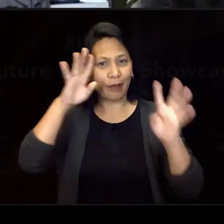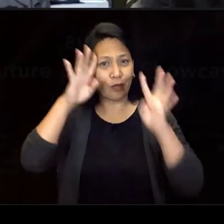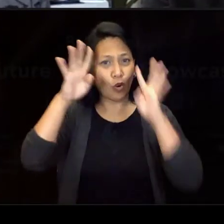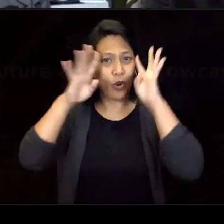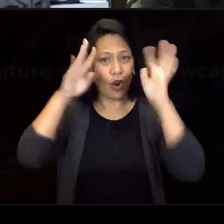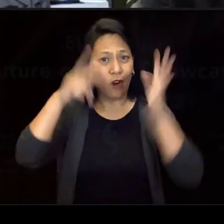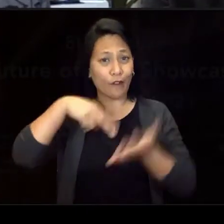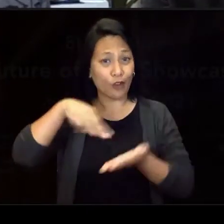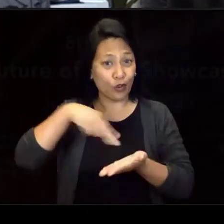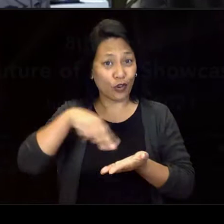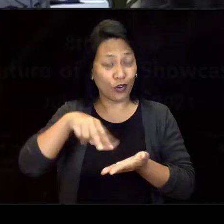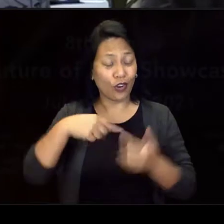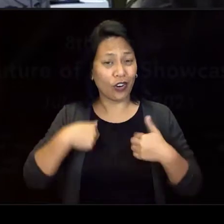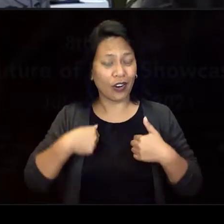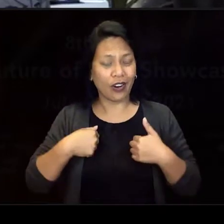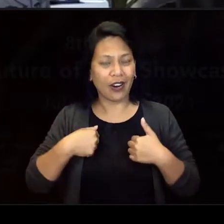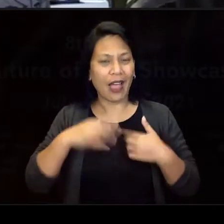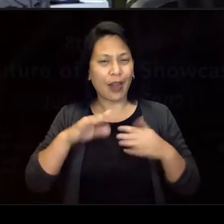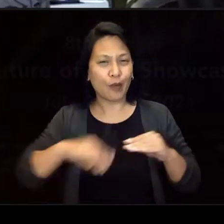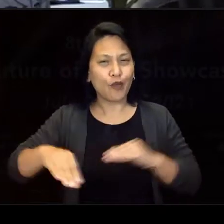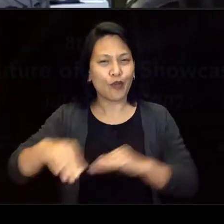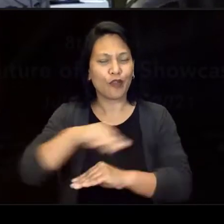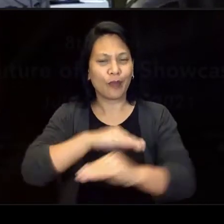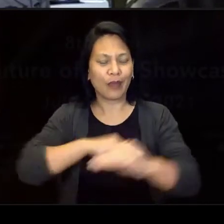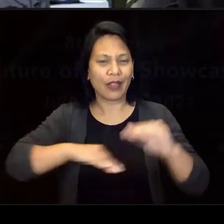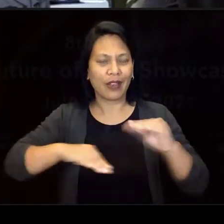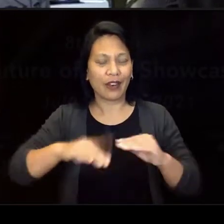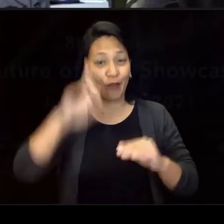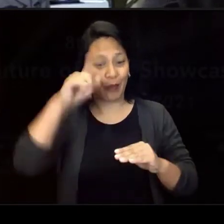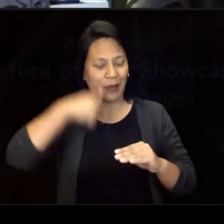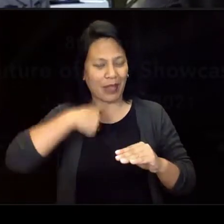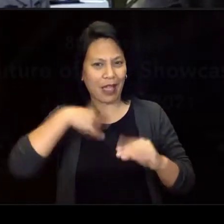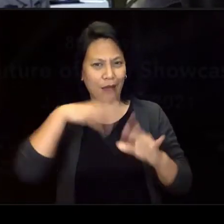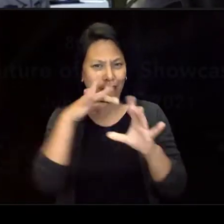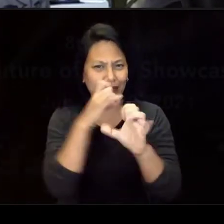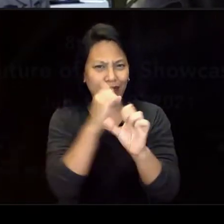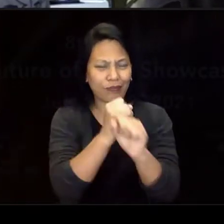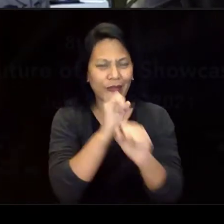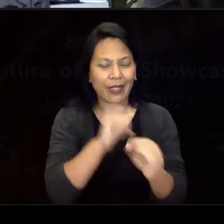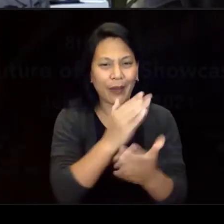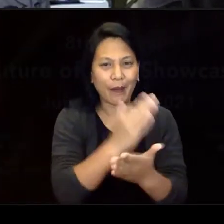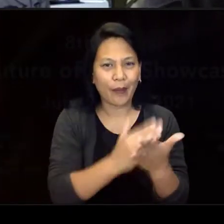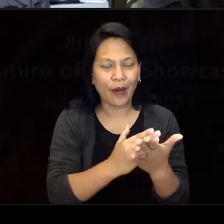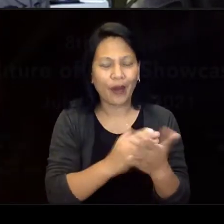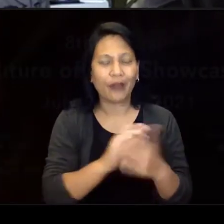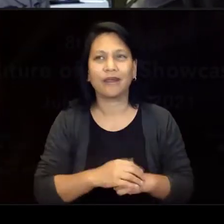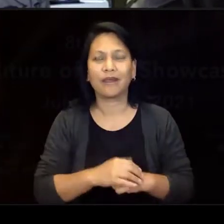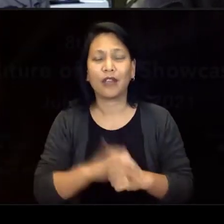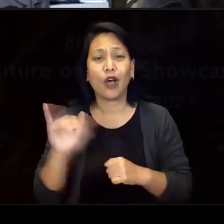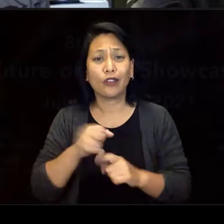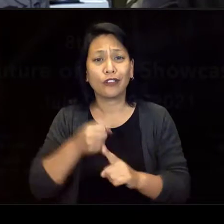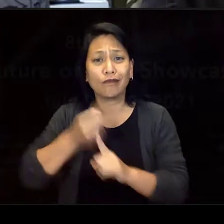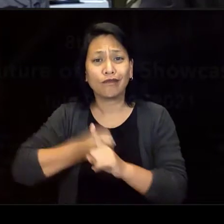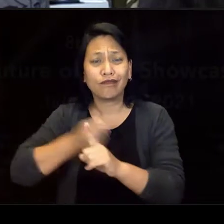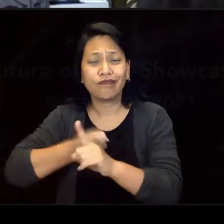movement, I was so attracted to that side of it, as well as, advocating for people and making sure everybody,